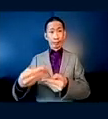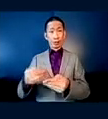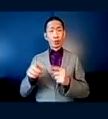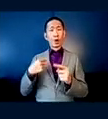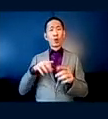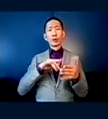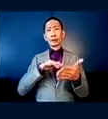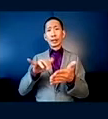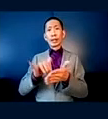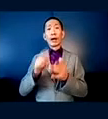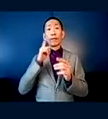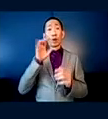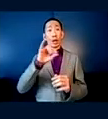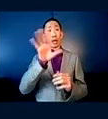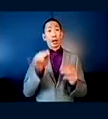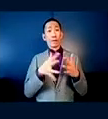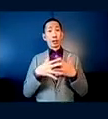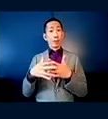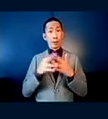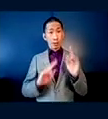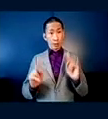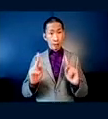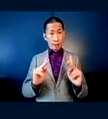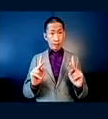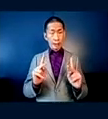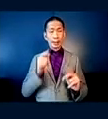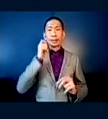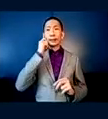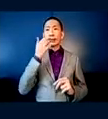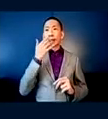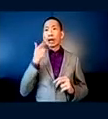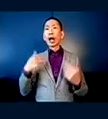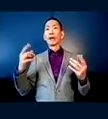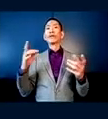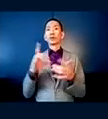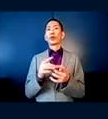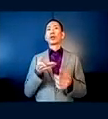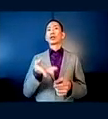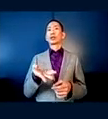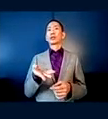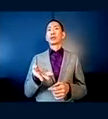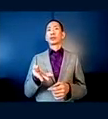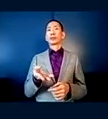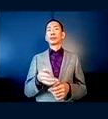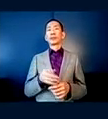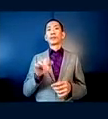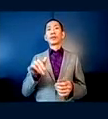DO A GENETIC ANCESTRY ESTIMATE, IN PARTICULAR FOR AFRICAN AMERICANS, WE FIND SKIN COLOR, THERE'S A CORRELATION WITH SKIN COLOR.